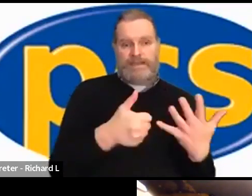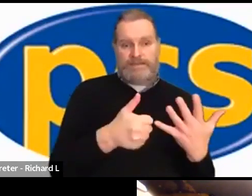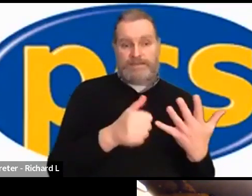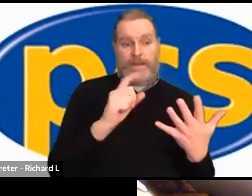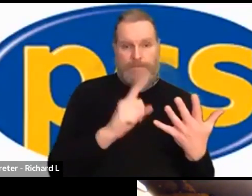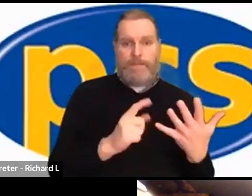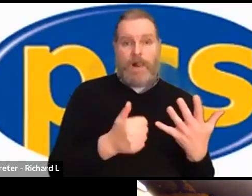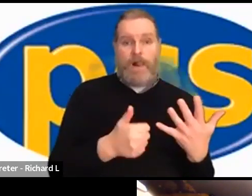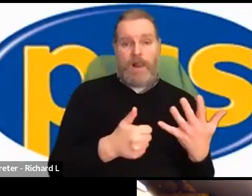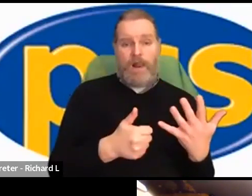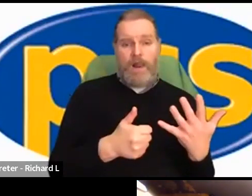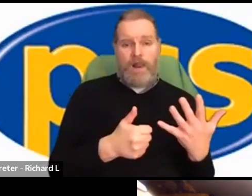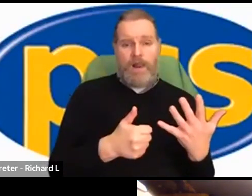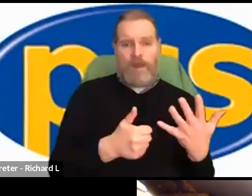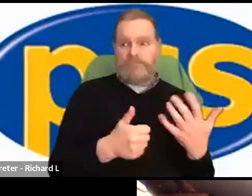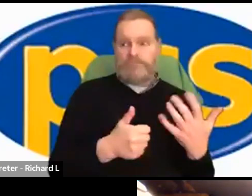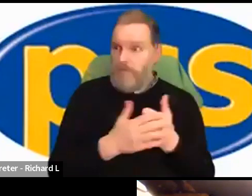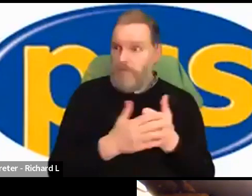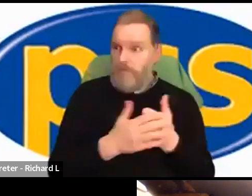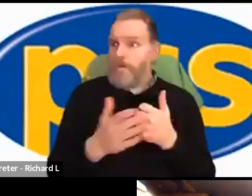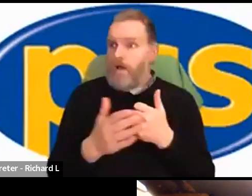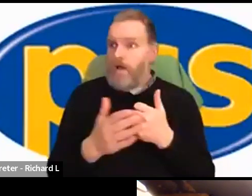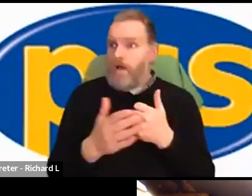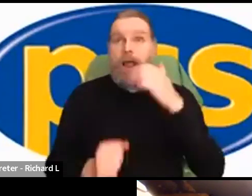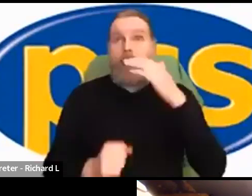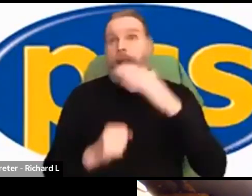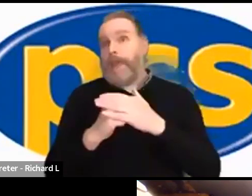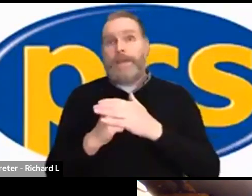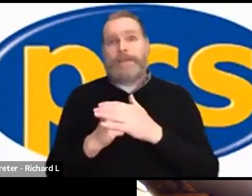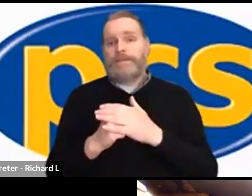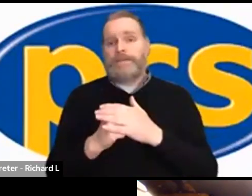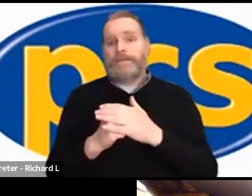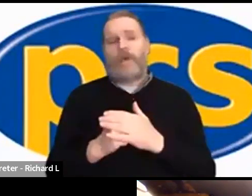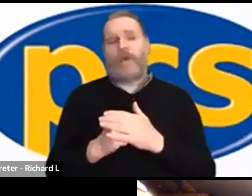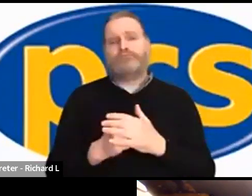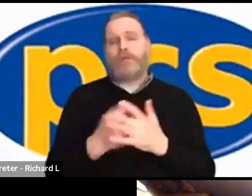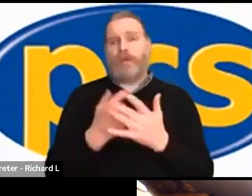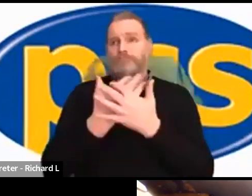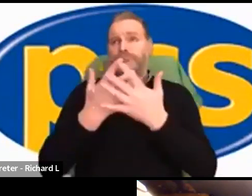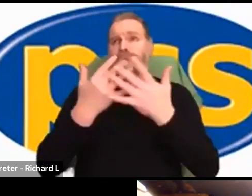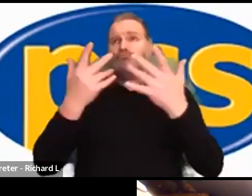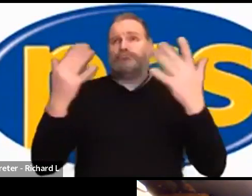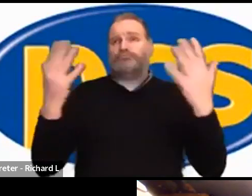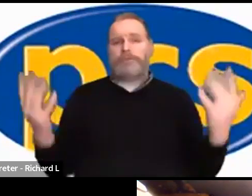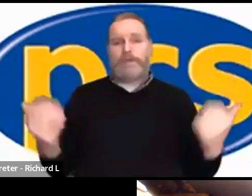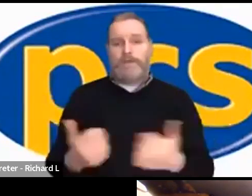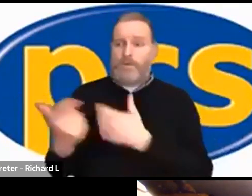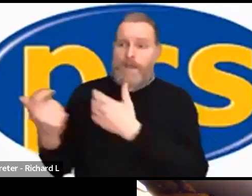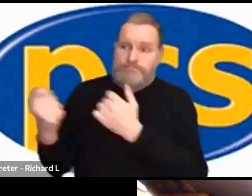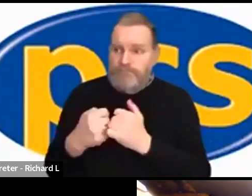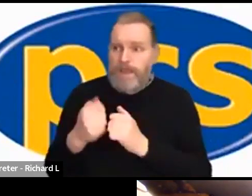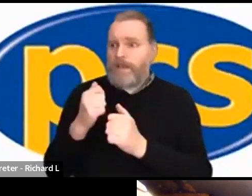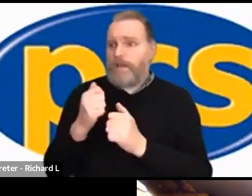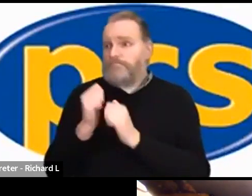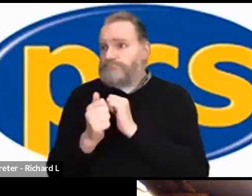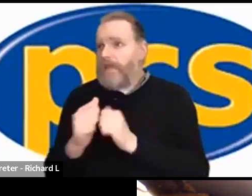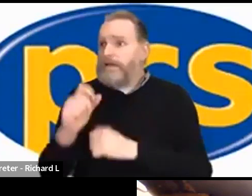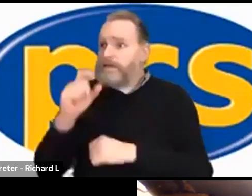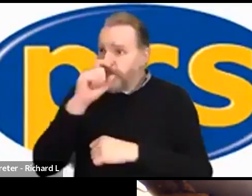should be 6 active picketers, but we want as many people as to be to be there to be there. There's no limit on how many no limit on how many we can have there . We're were supporters, and our being